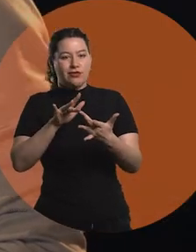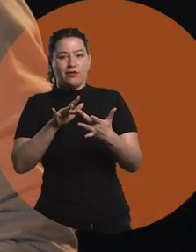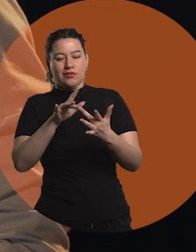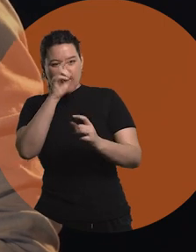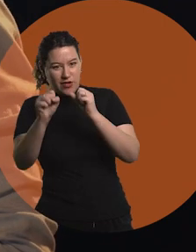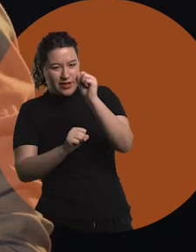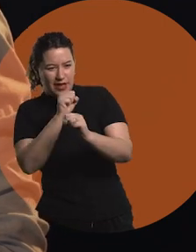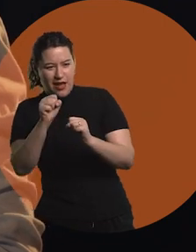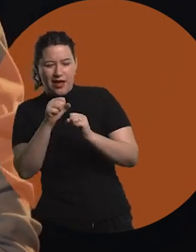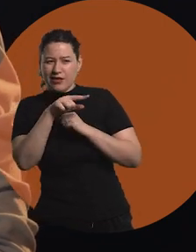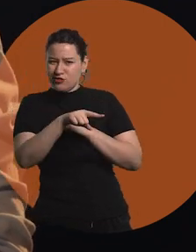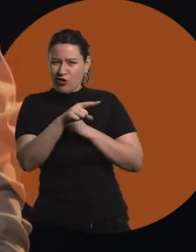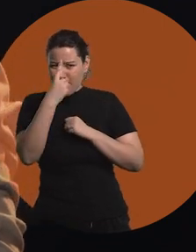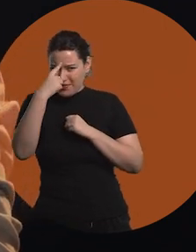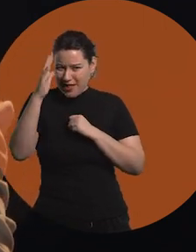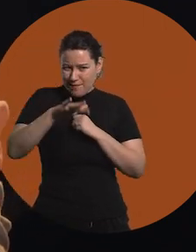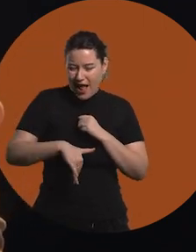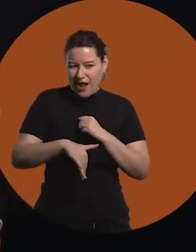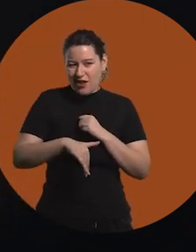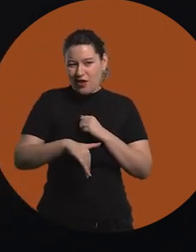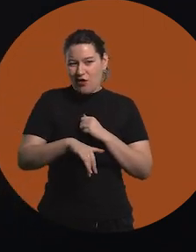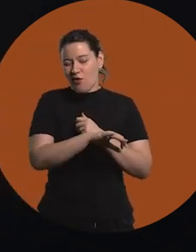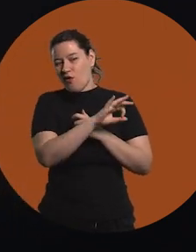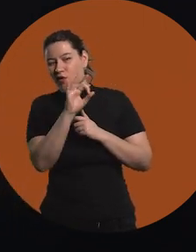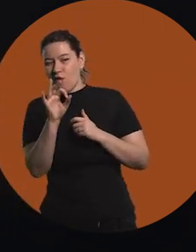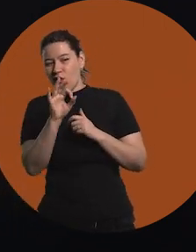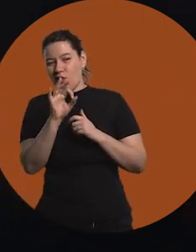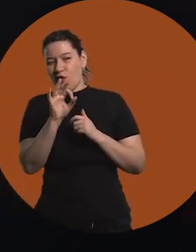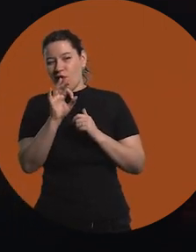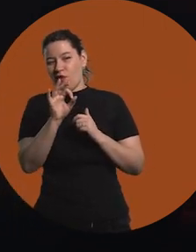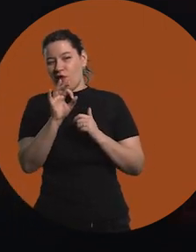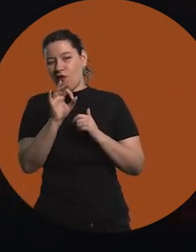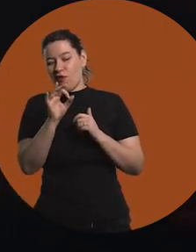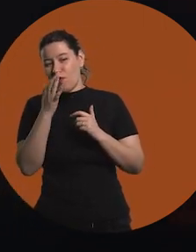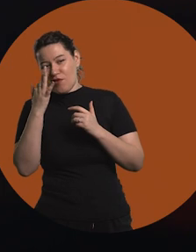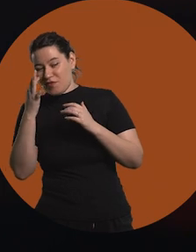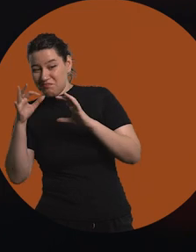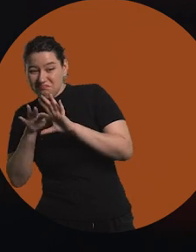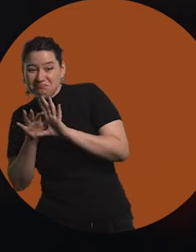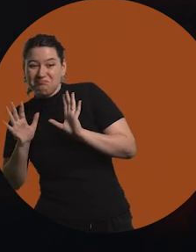How much of that is prejudice and how much is it actually something else?